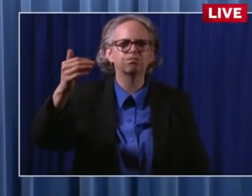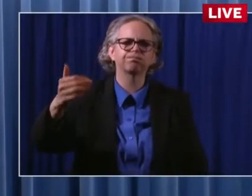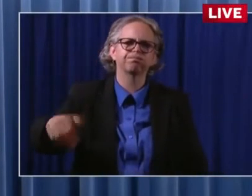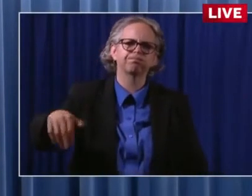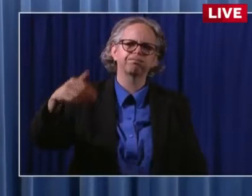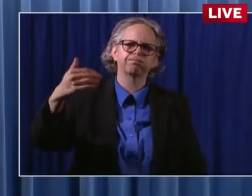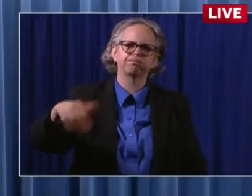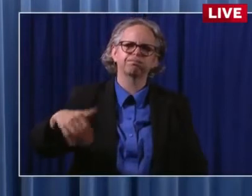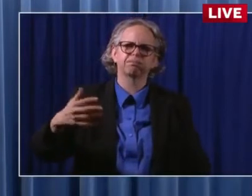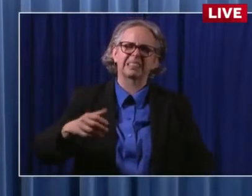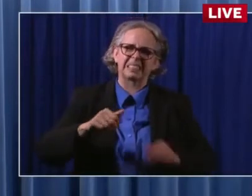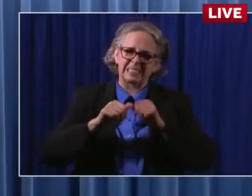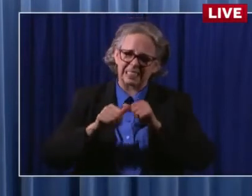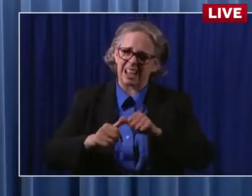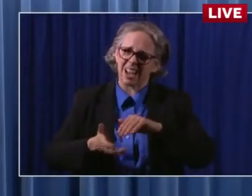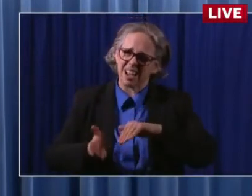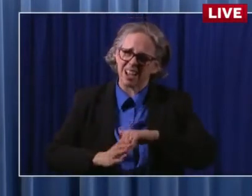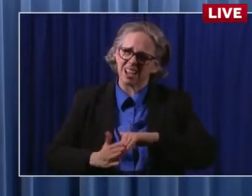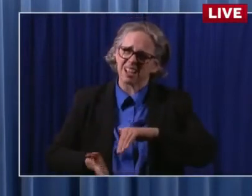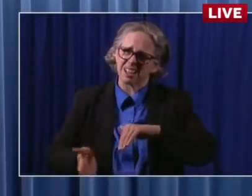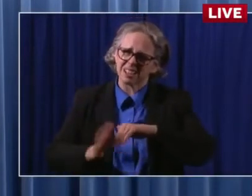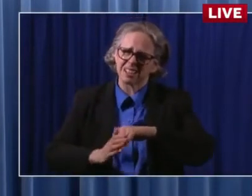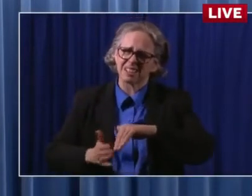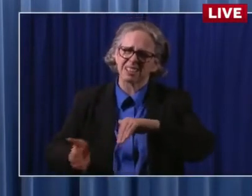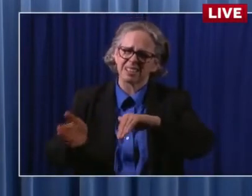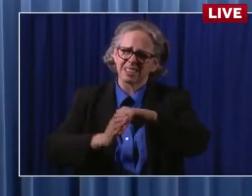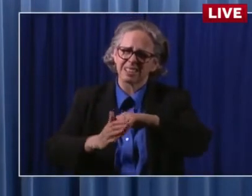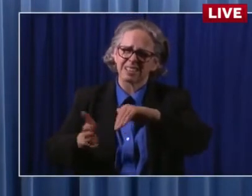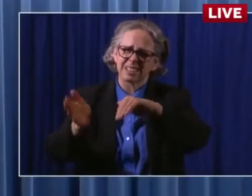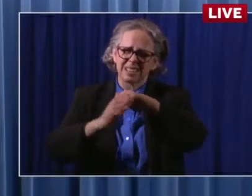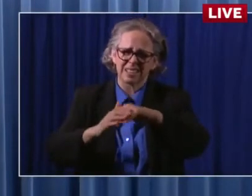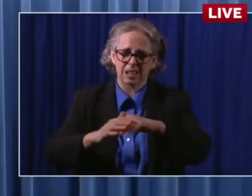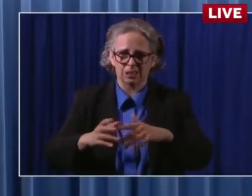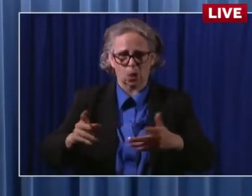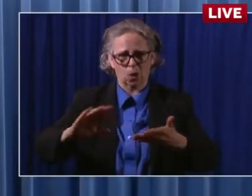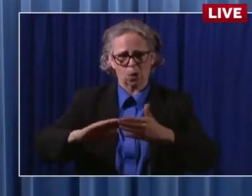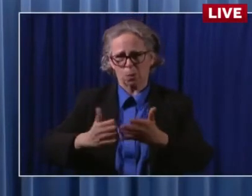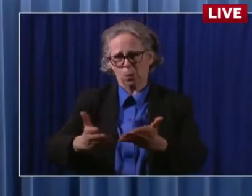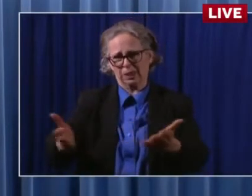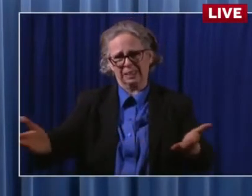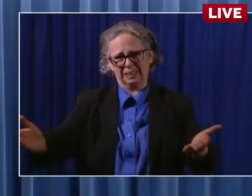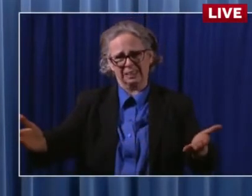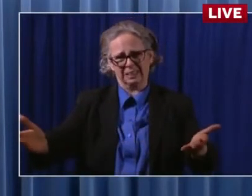DUE TO CLINICAL AND REPORTING LAGS, THESE NUMBERS MAY CONTINUE TO GROW FOR THIS REPORTING PERIOD.